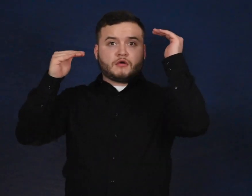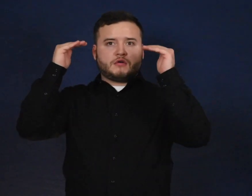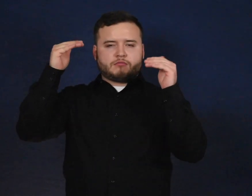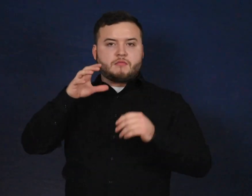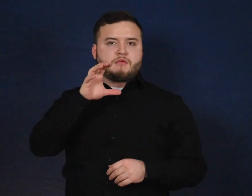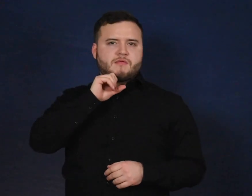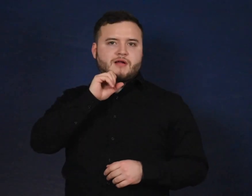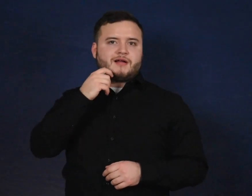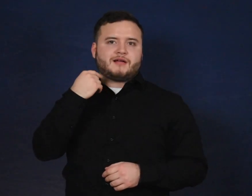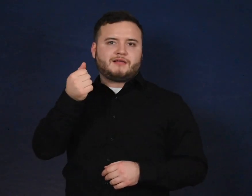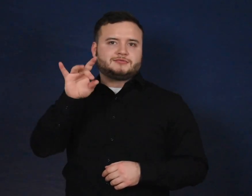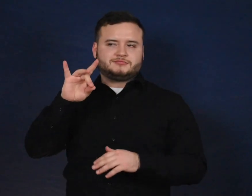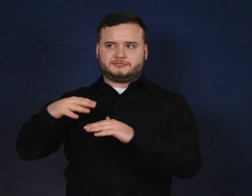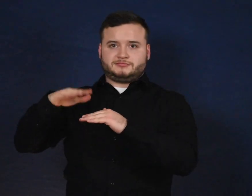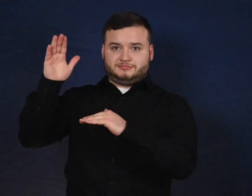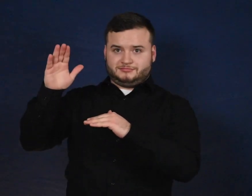who over 18 years old.